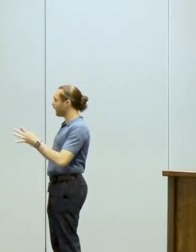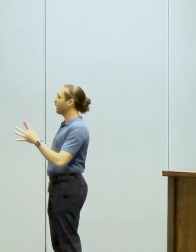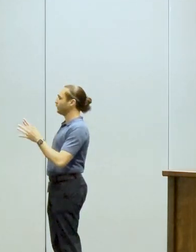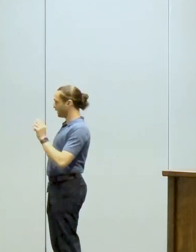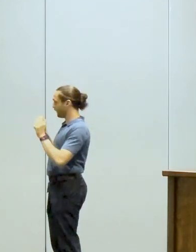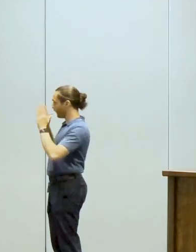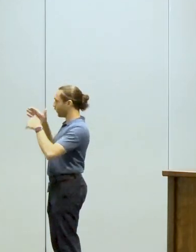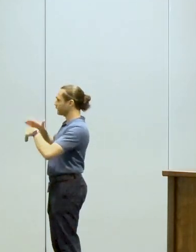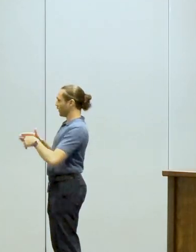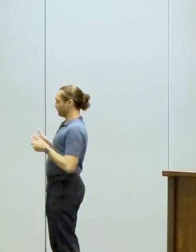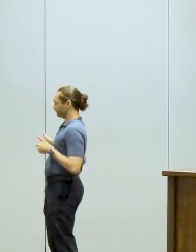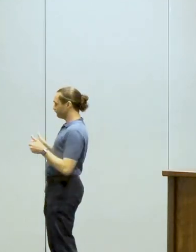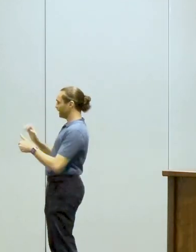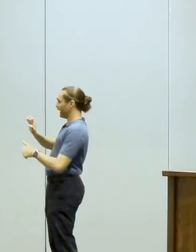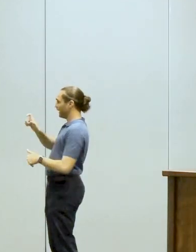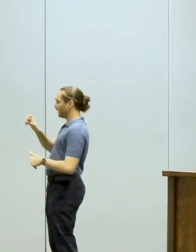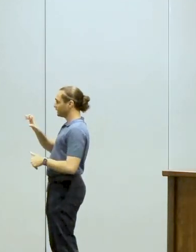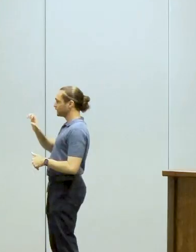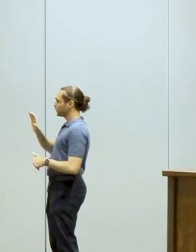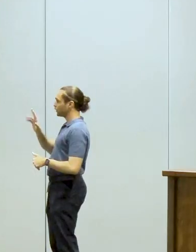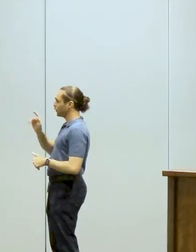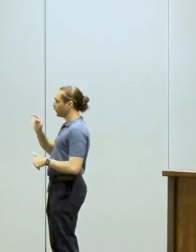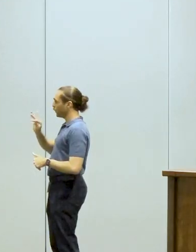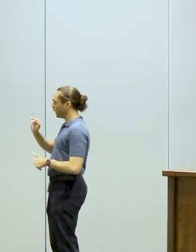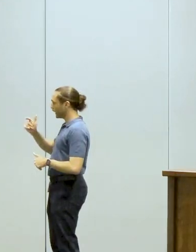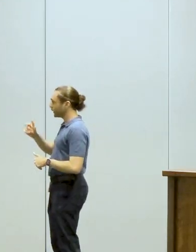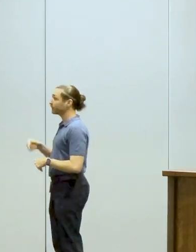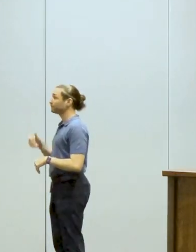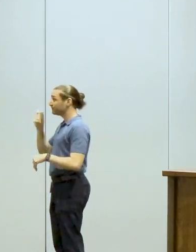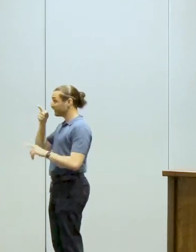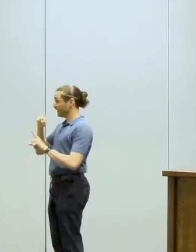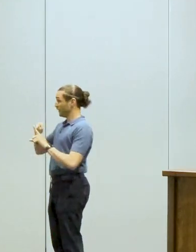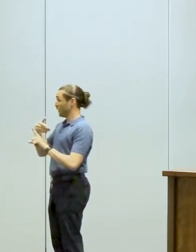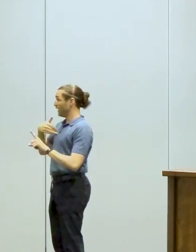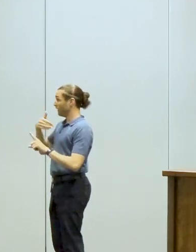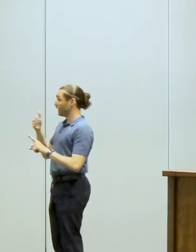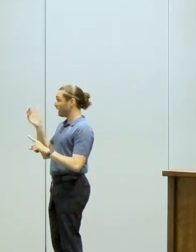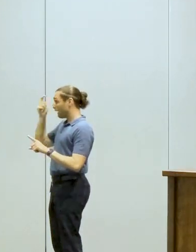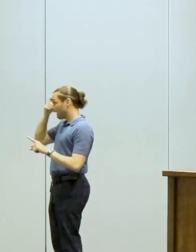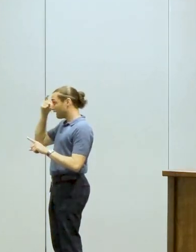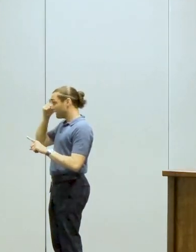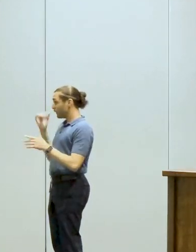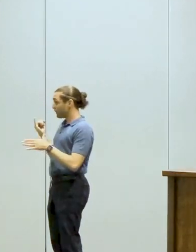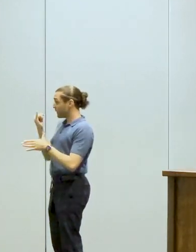students with cognitive impairments, the key challenge is often Information Management, not capacity to learn. That's